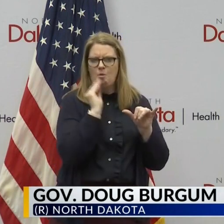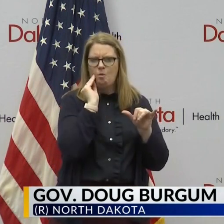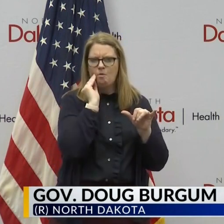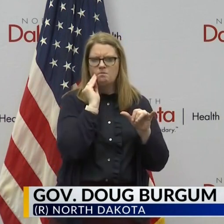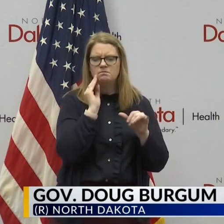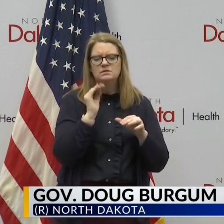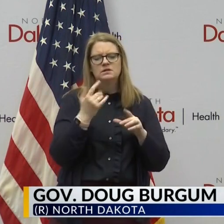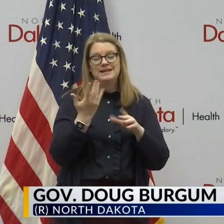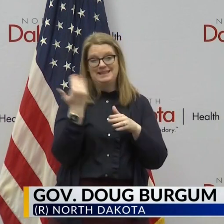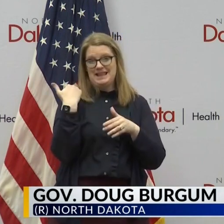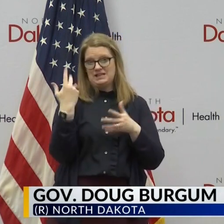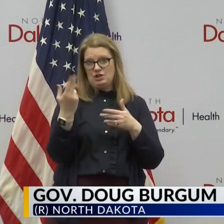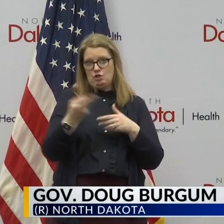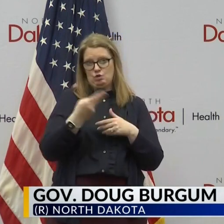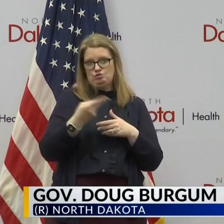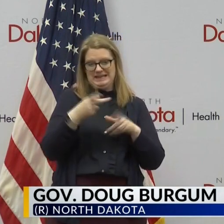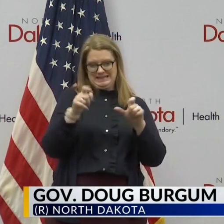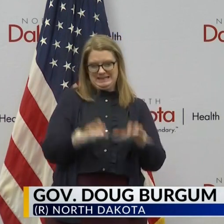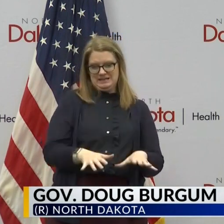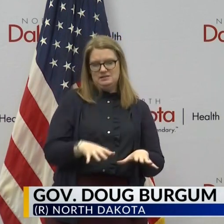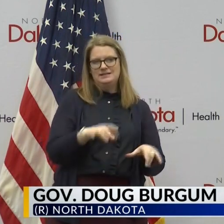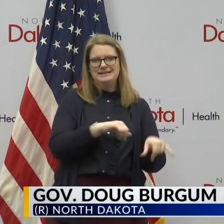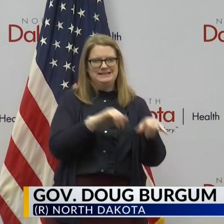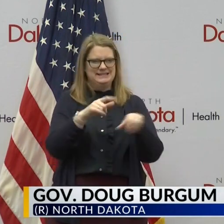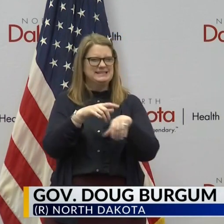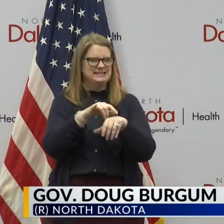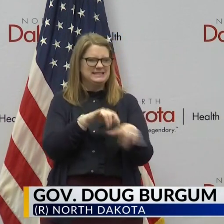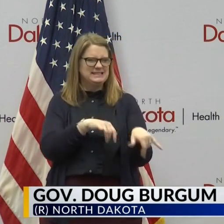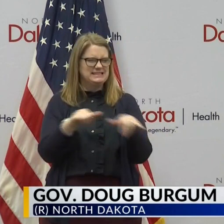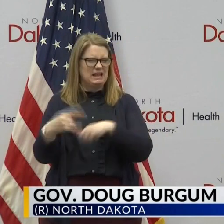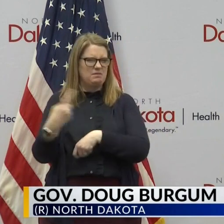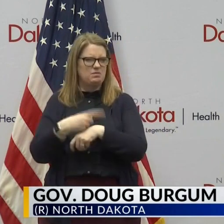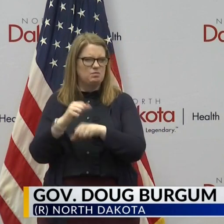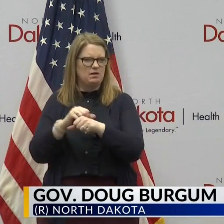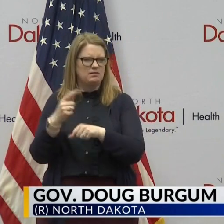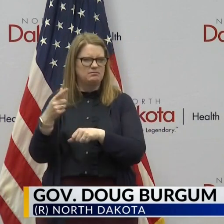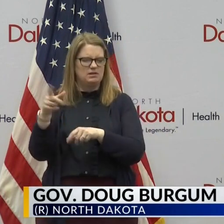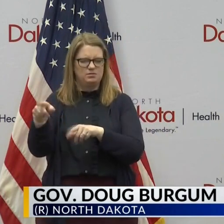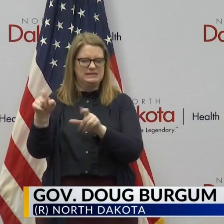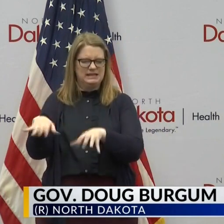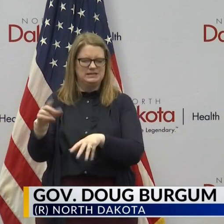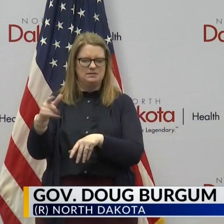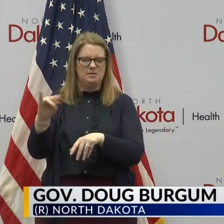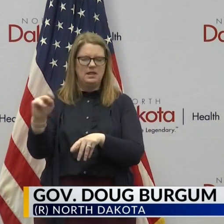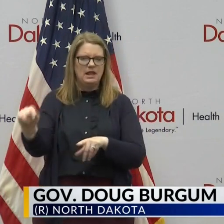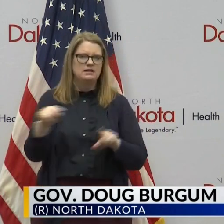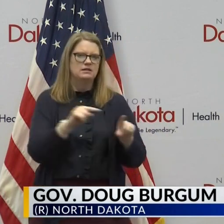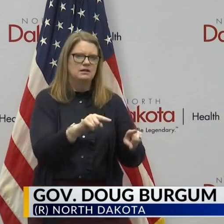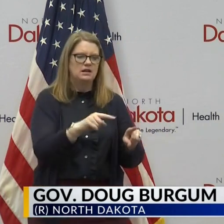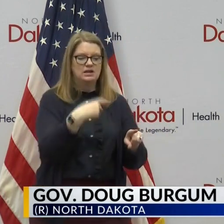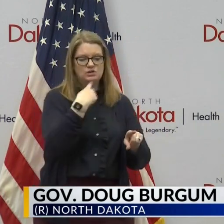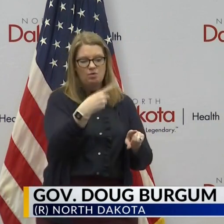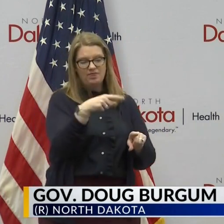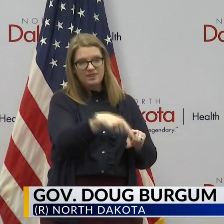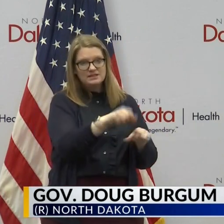AND DID NOT WORK AFTER EXPERIENCING SYMPTOMS, WAS TESTED ON LAST THURSDAY, THE SAME DAY WE WERE TESTING AT THE